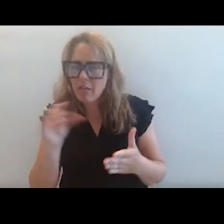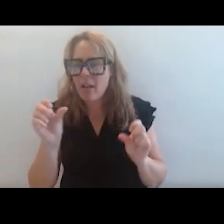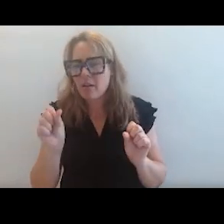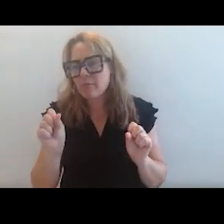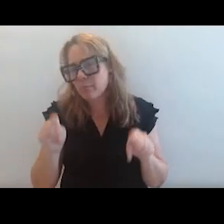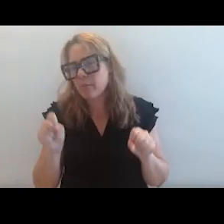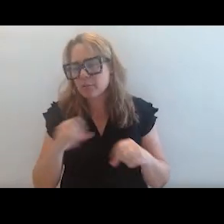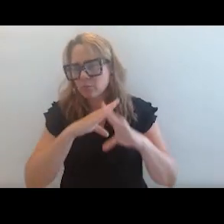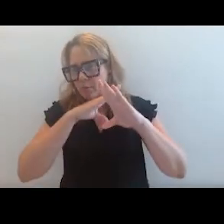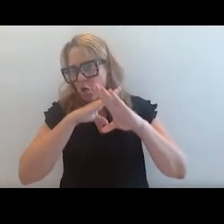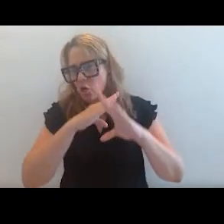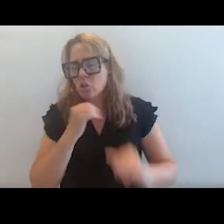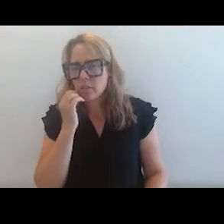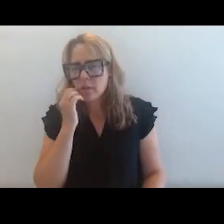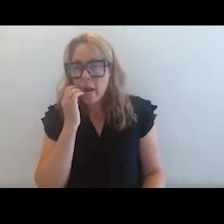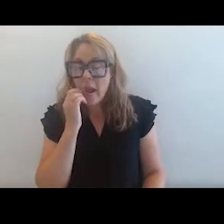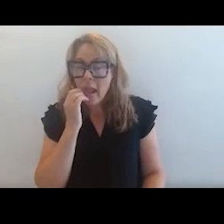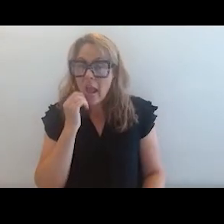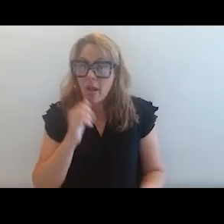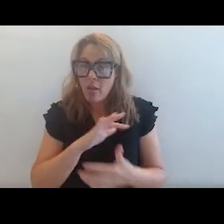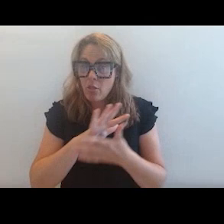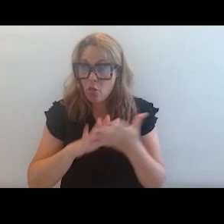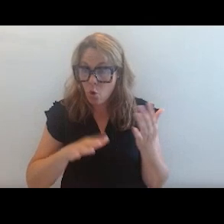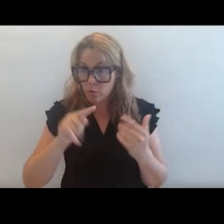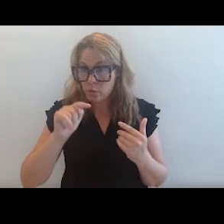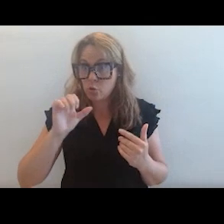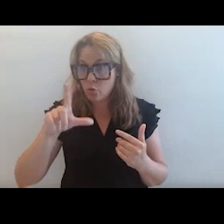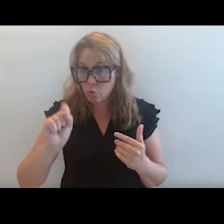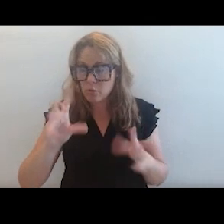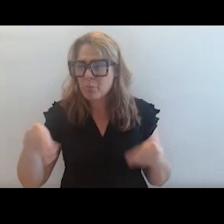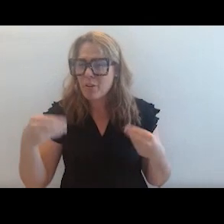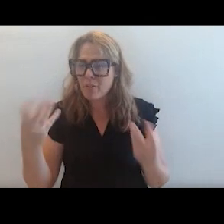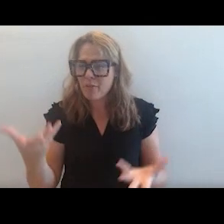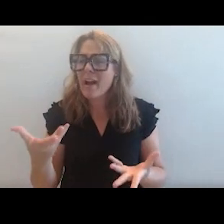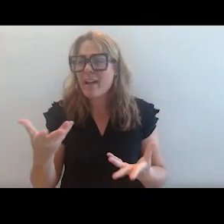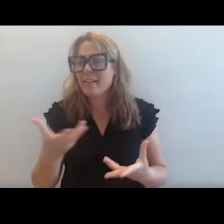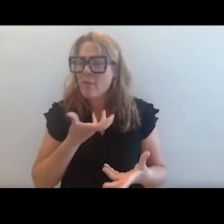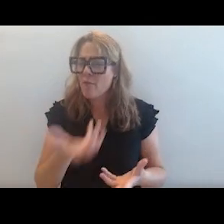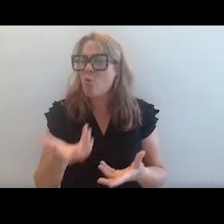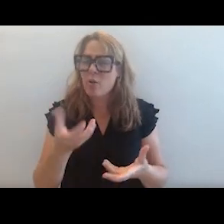and potential barriers. These tools also give learners a voice in the process,